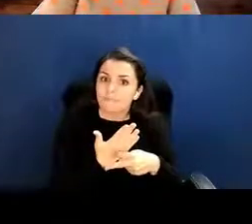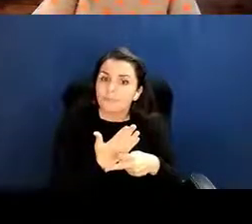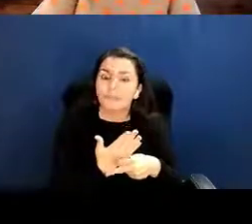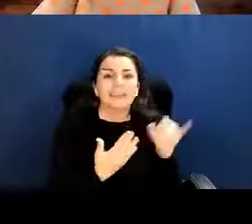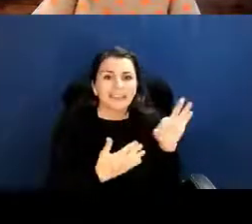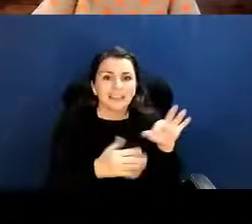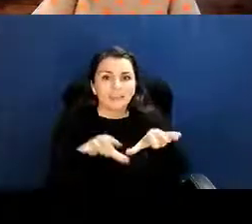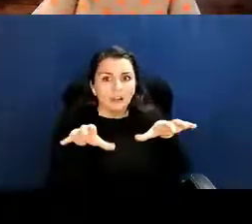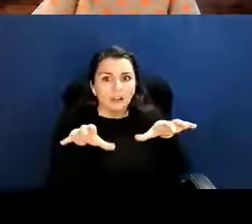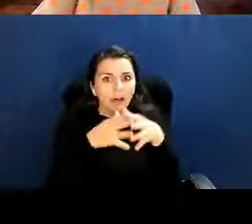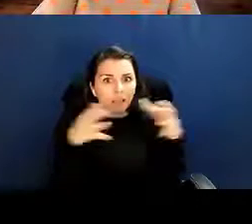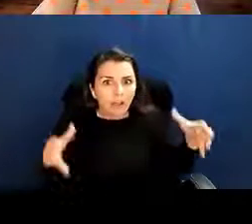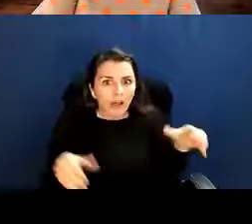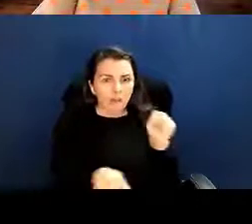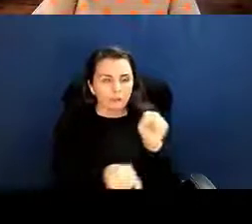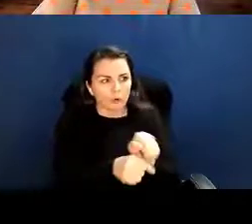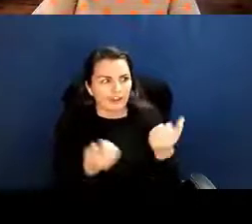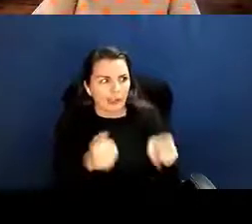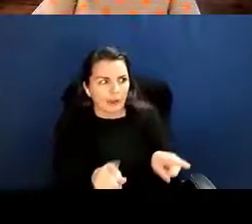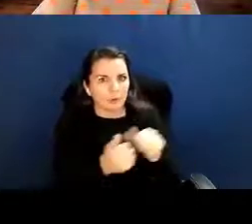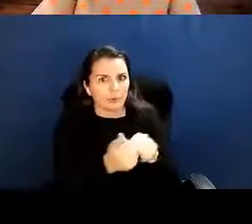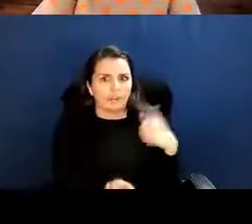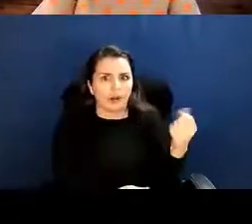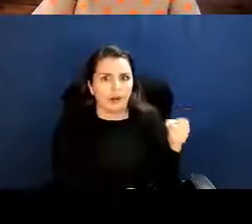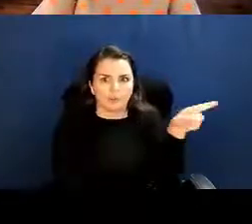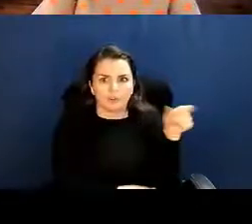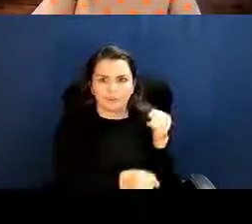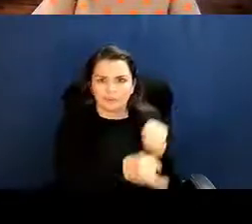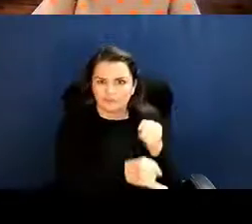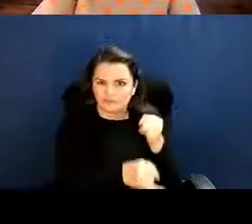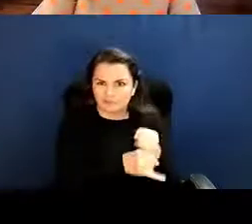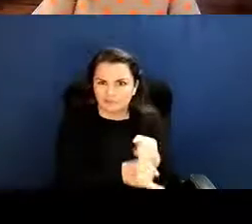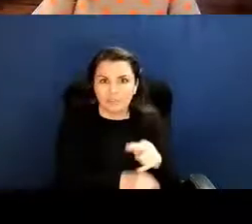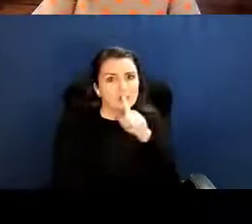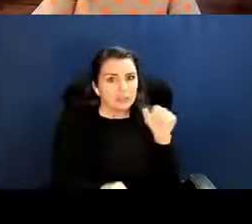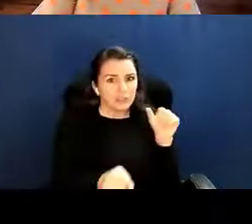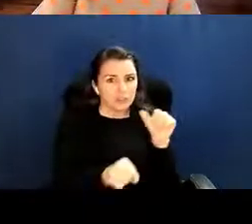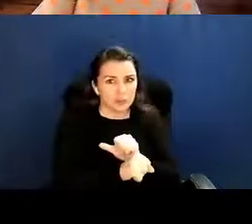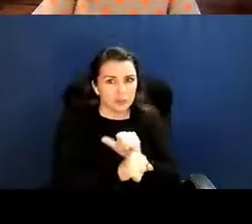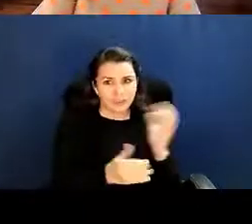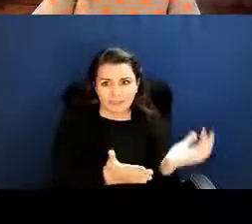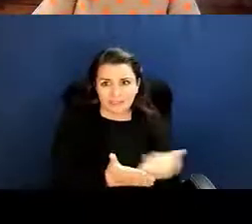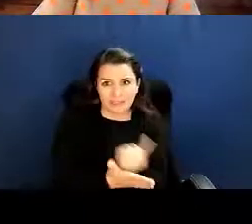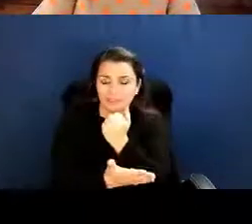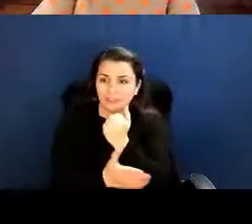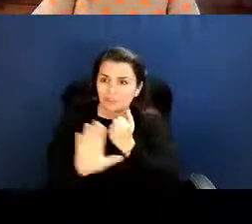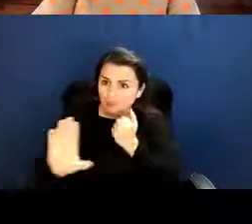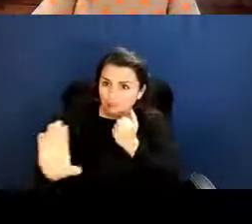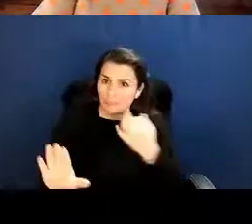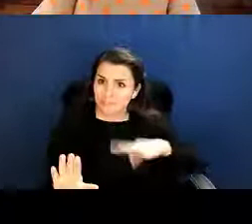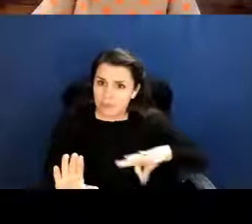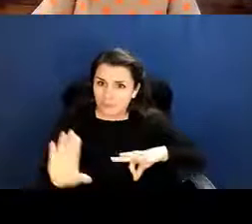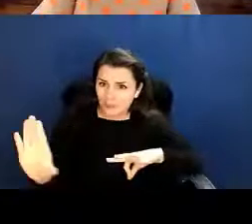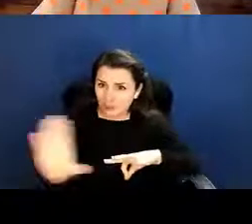that's being done at another institution, is that really engaging the students at your institution? Is it really adding